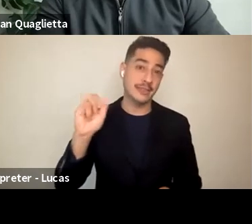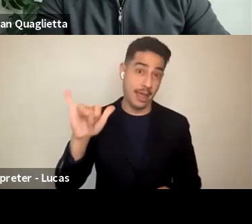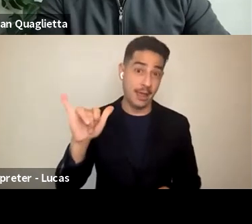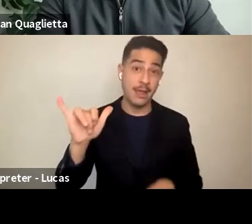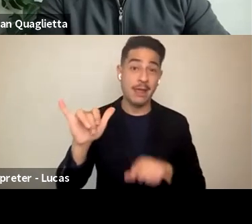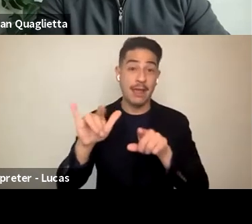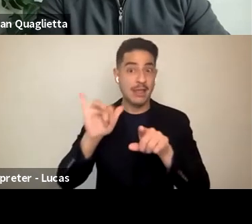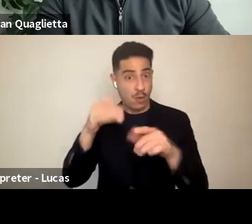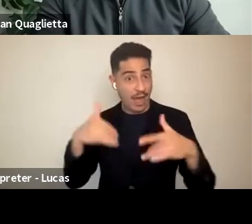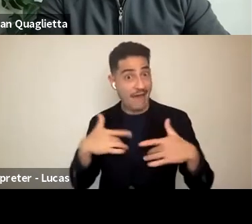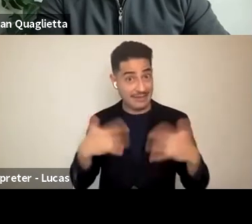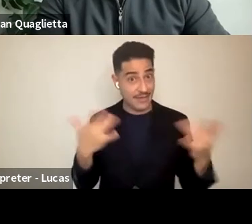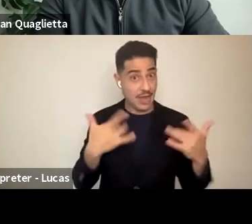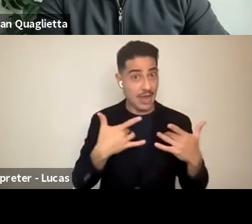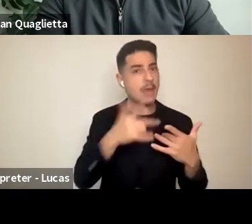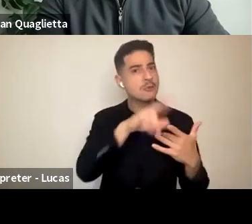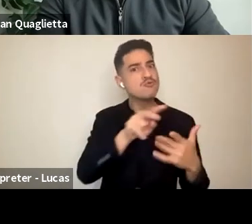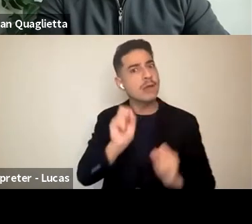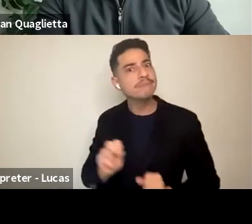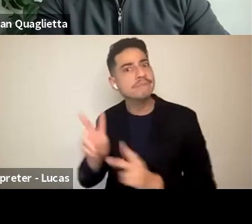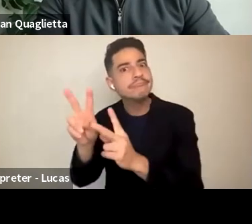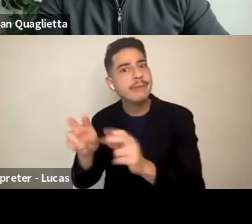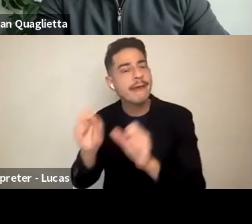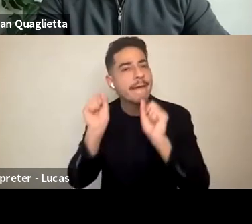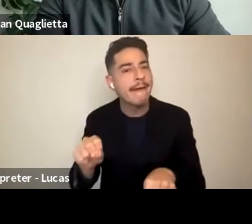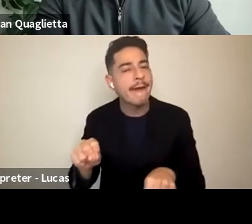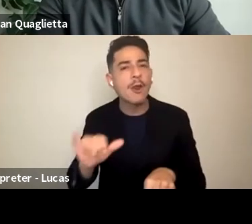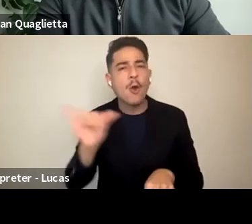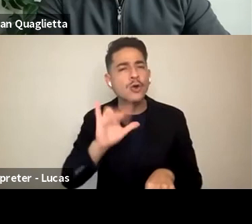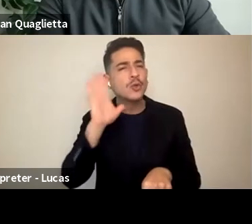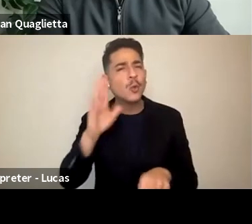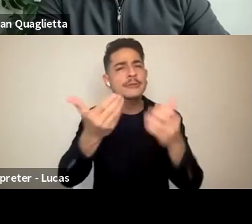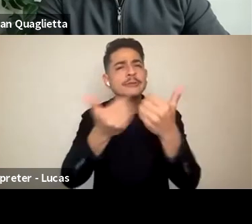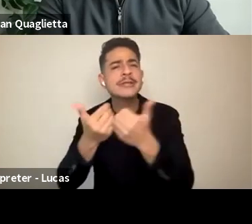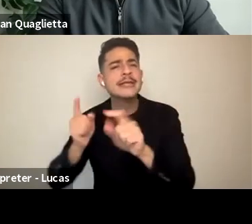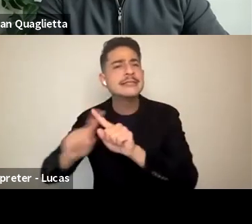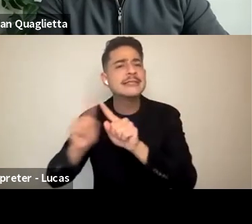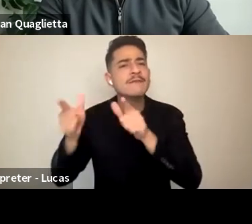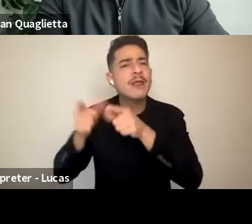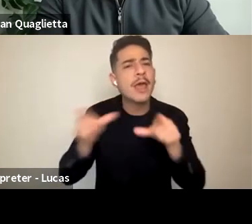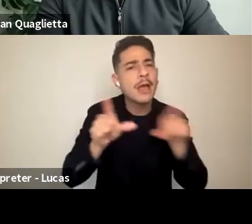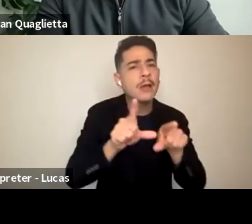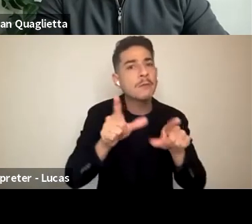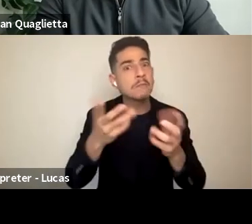And this year, we're going to try and segregate out the different languages. So if you want to hear it in your mother tongue, you will be able to do that as well.